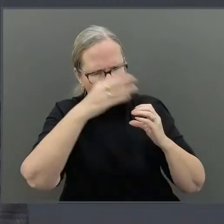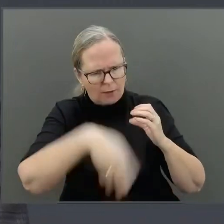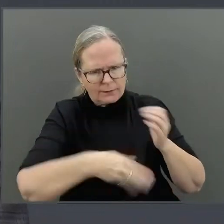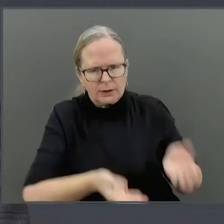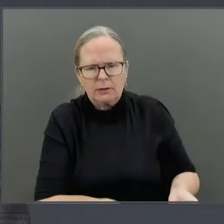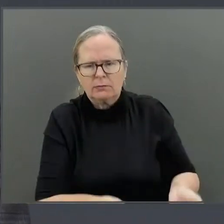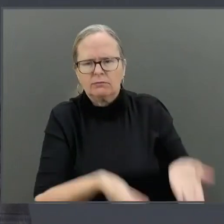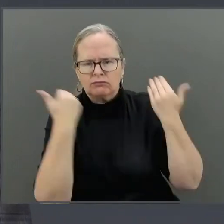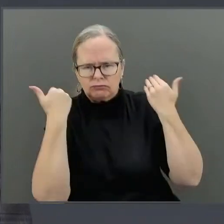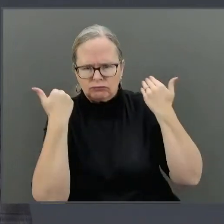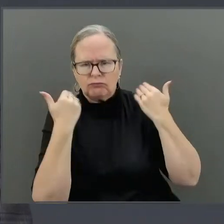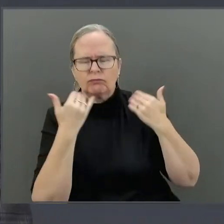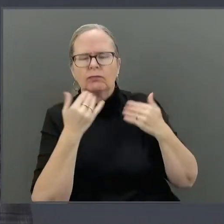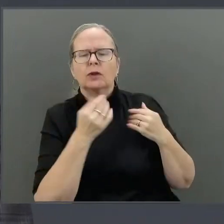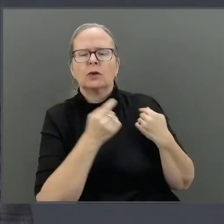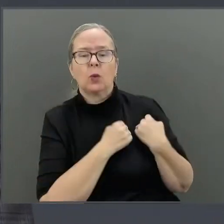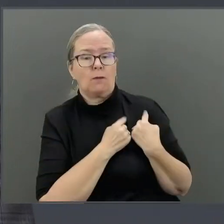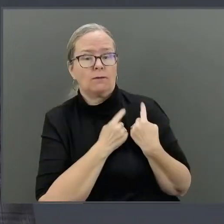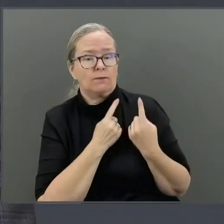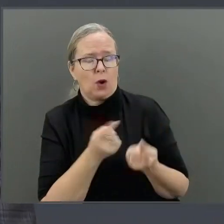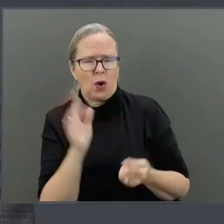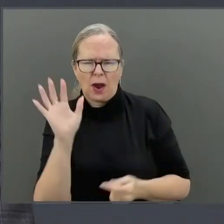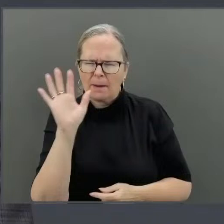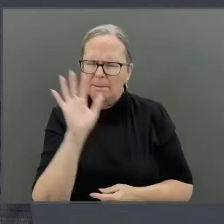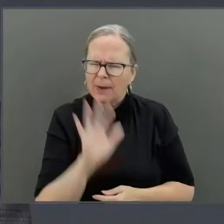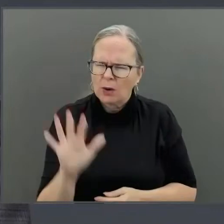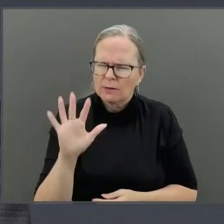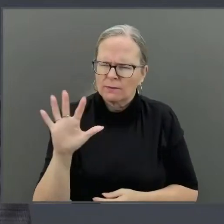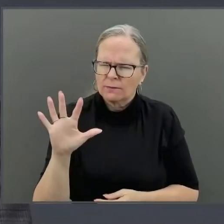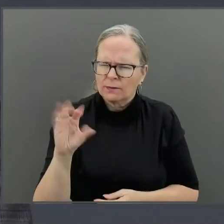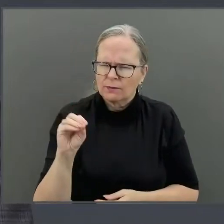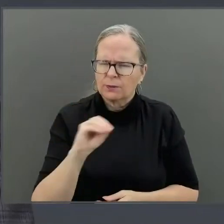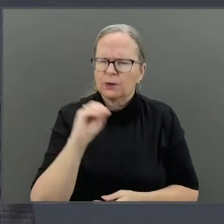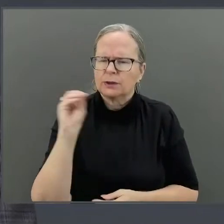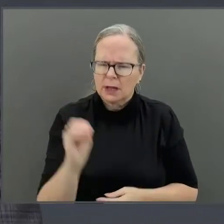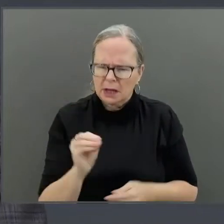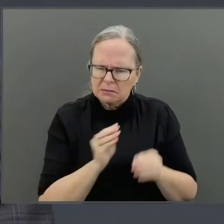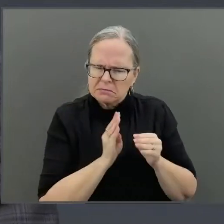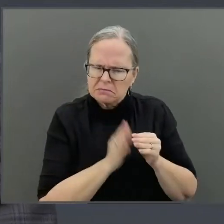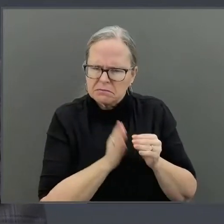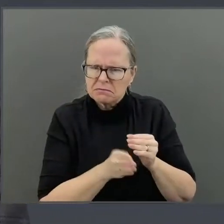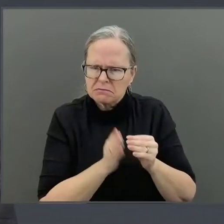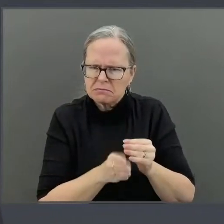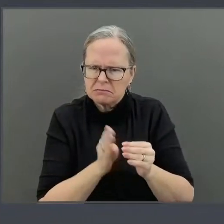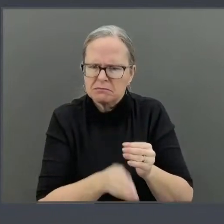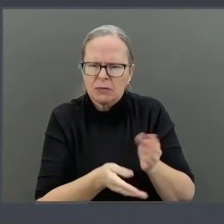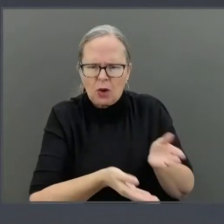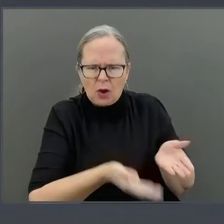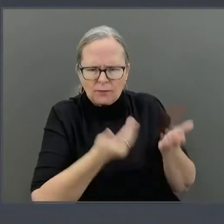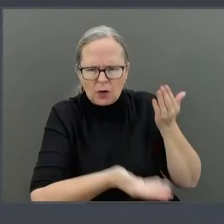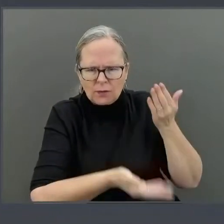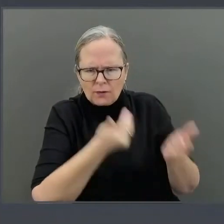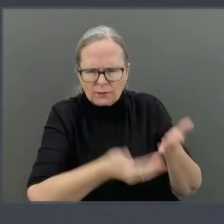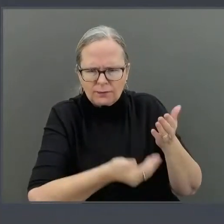to carefully remove the damag sections so we do not damage an adjacent segment of pipe yesterday